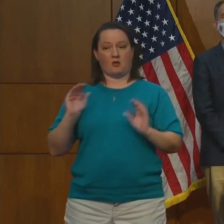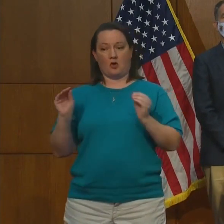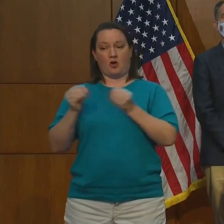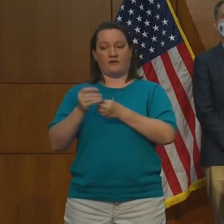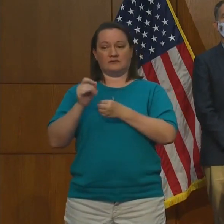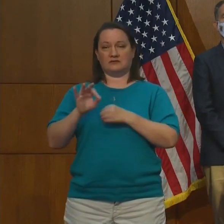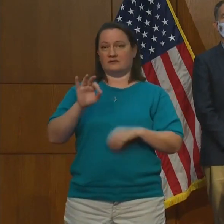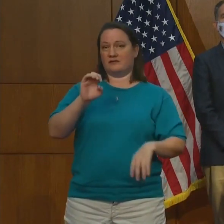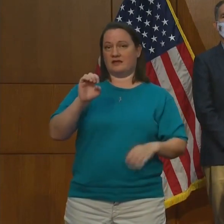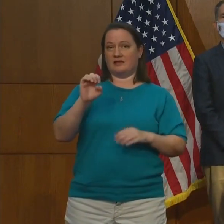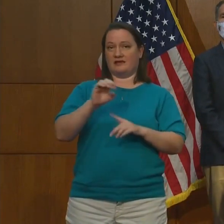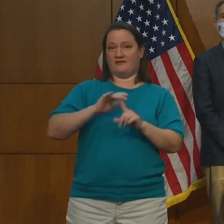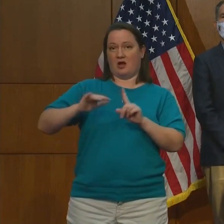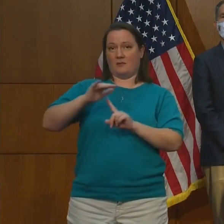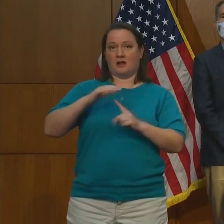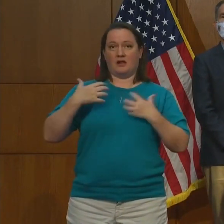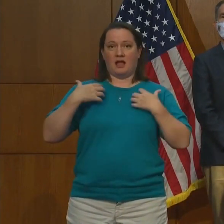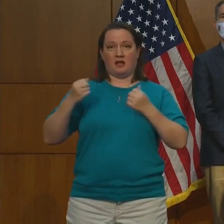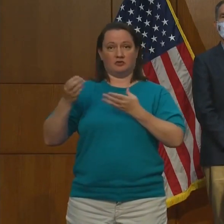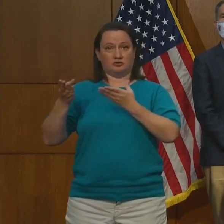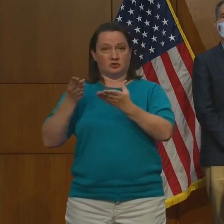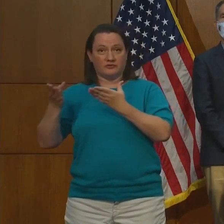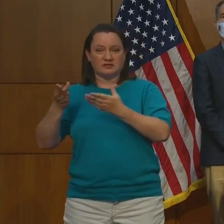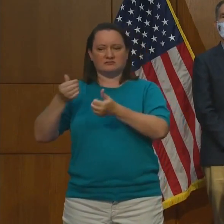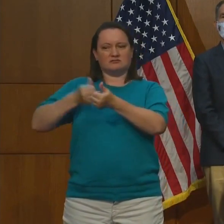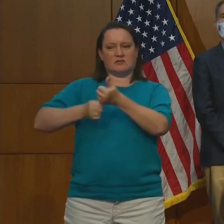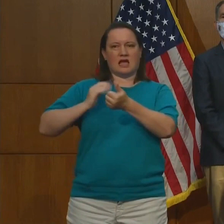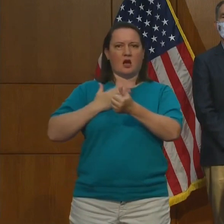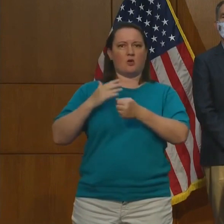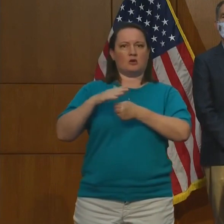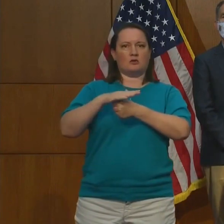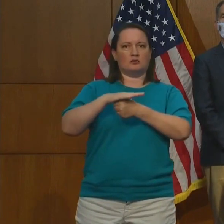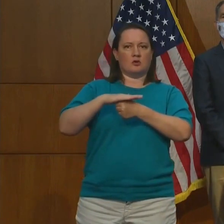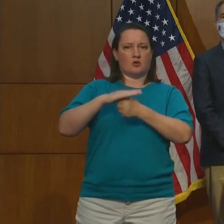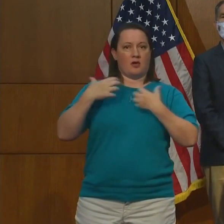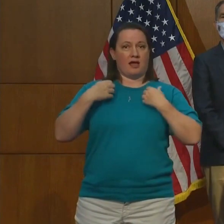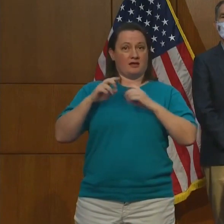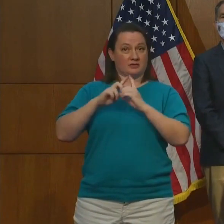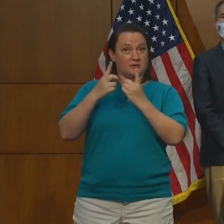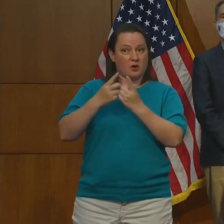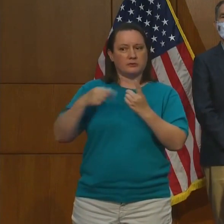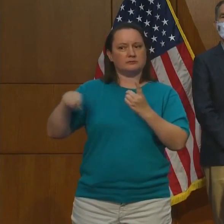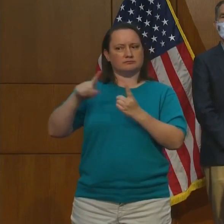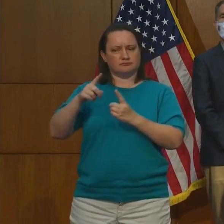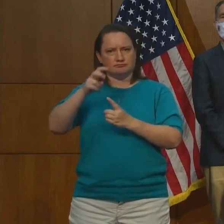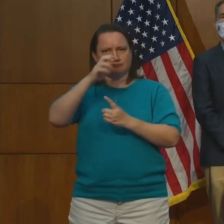THE WAY MY WILL. LAW IN THE THESE OF THE TO. OUR OF IN